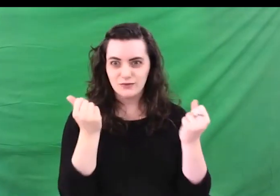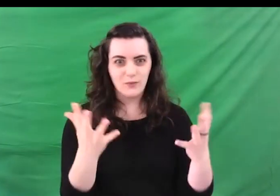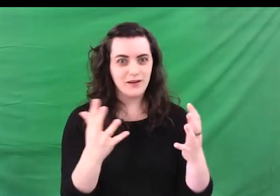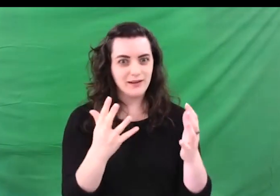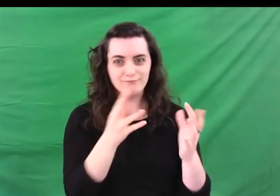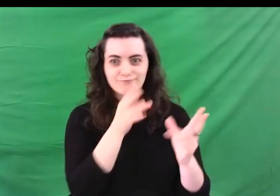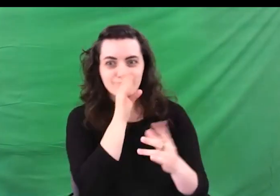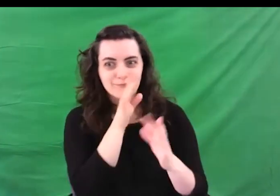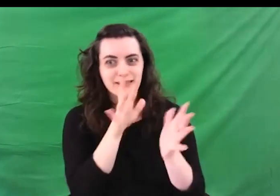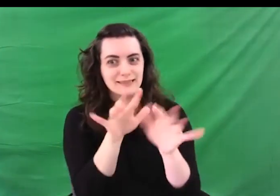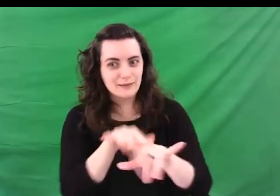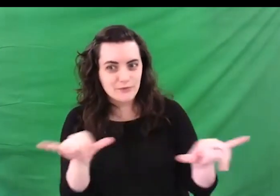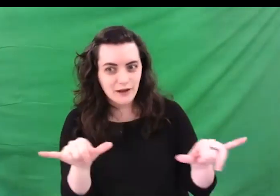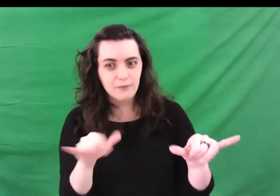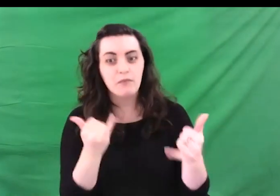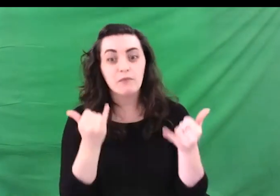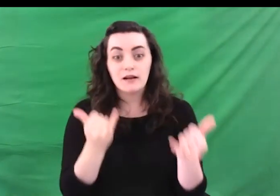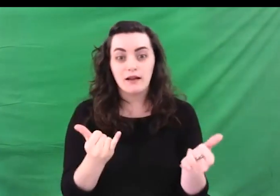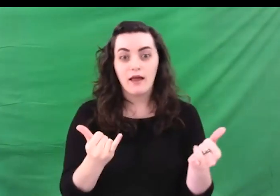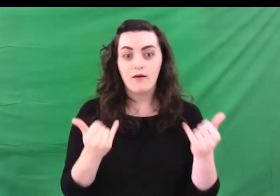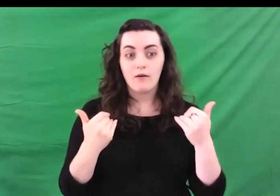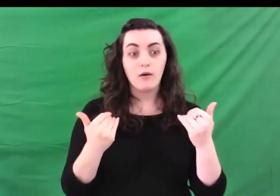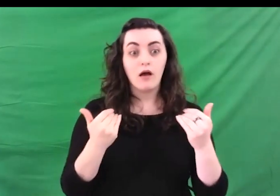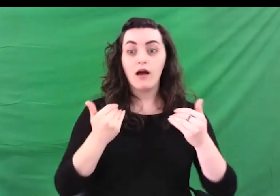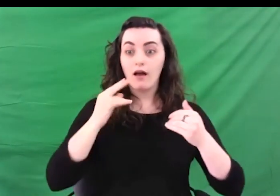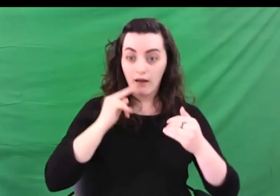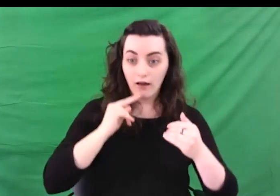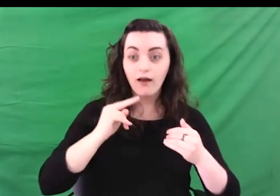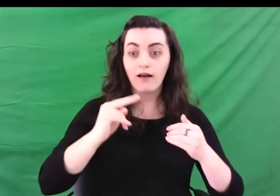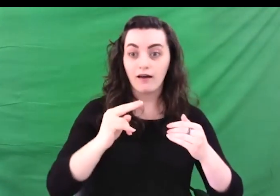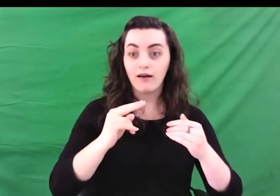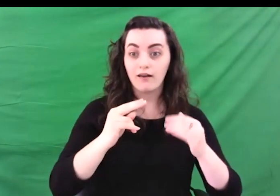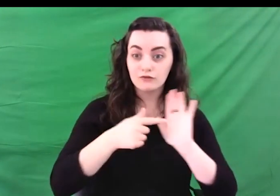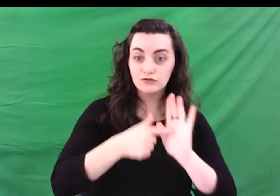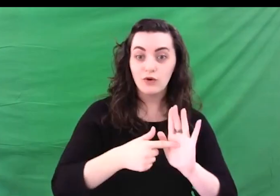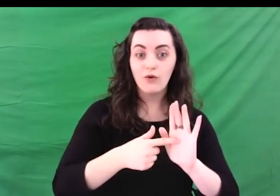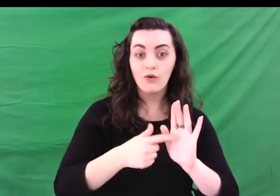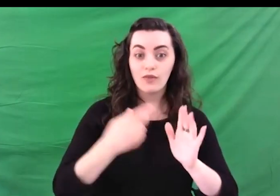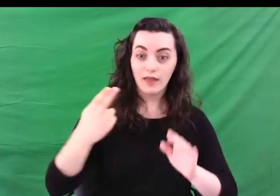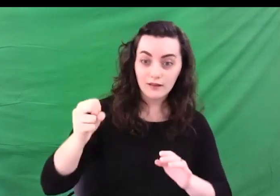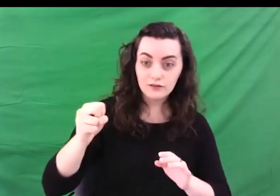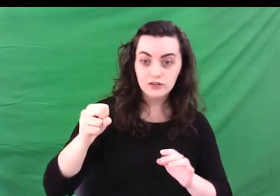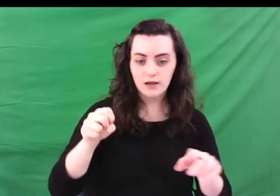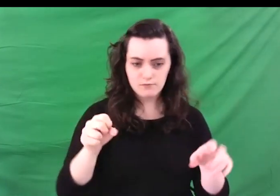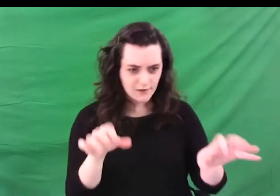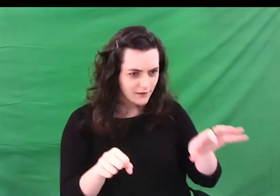she's better able to determine if her students are getting that concept or not and then address that in her small group